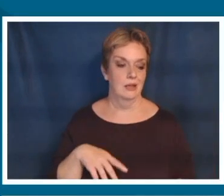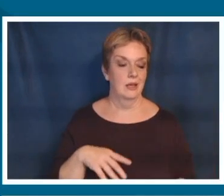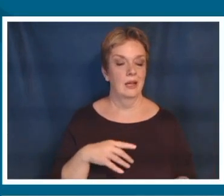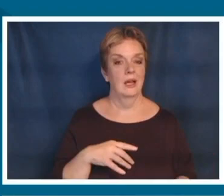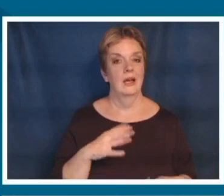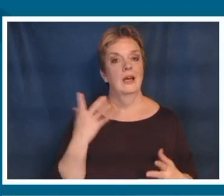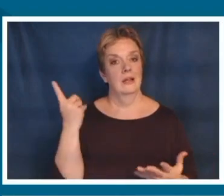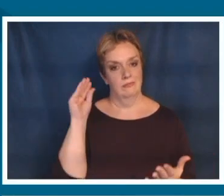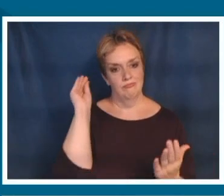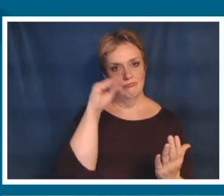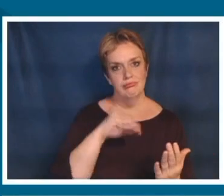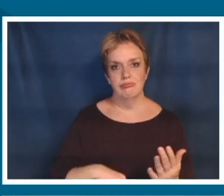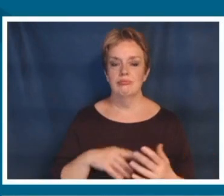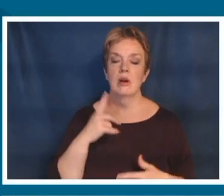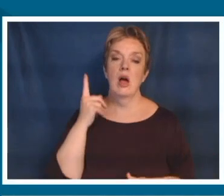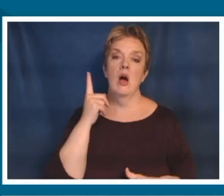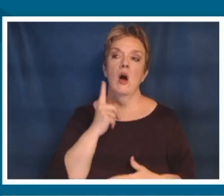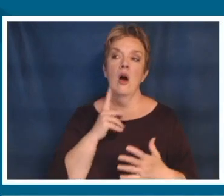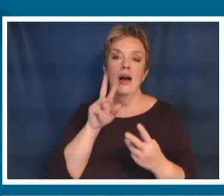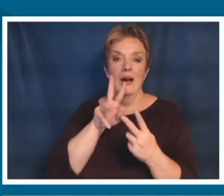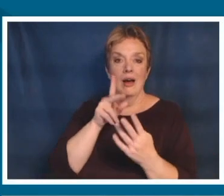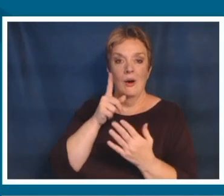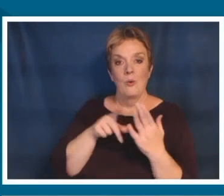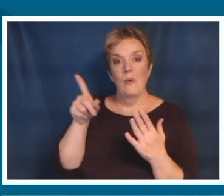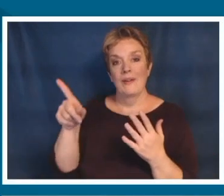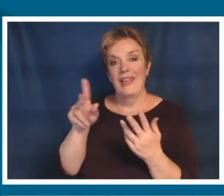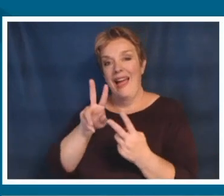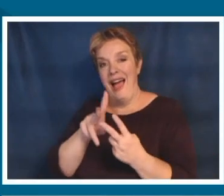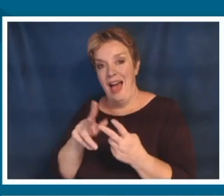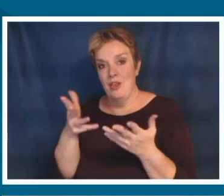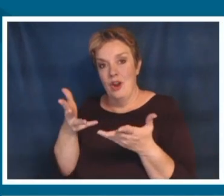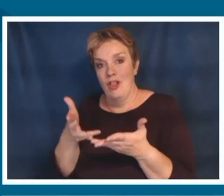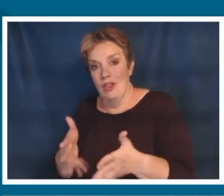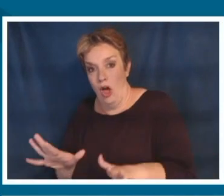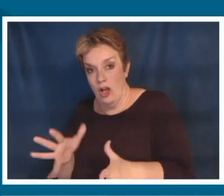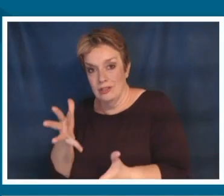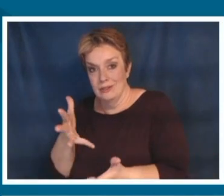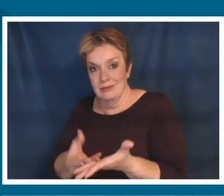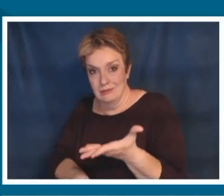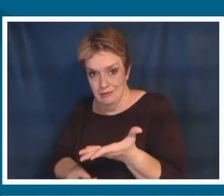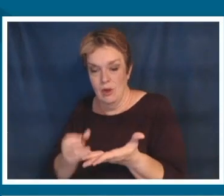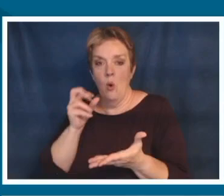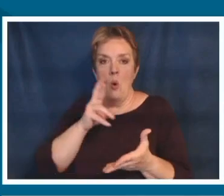pandemic so far so we called it community lost and found